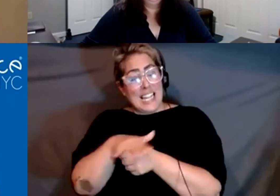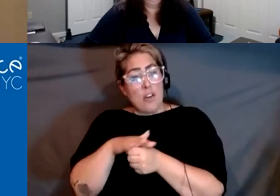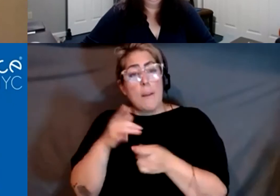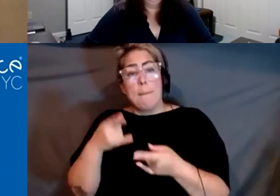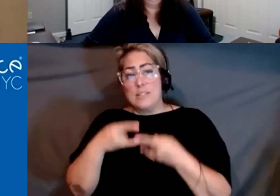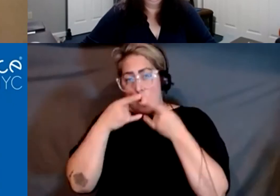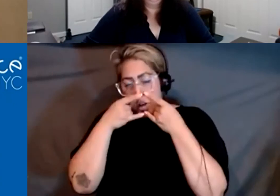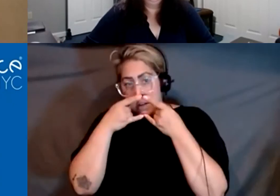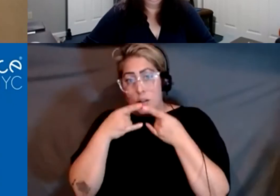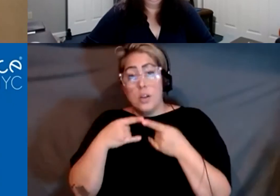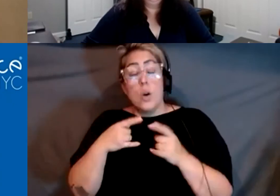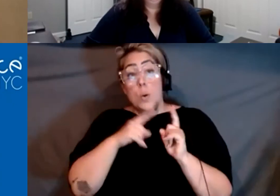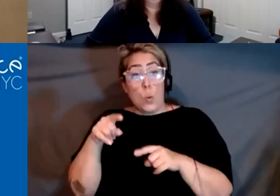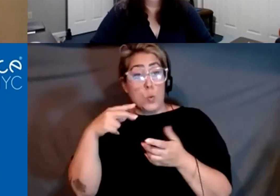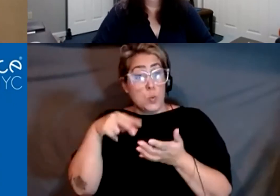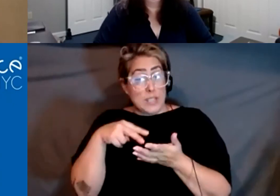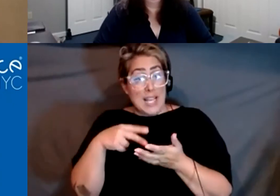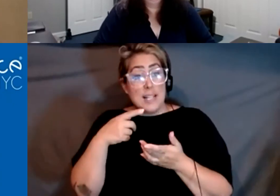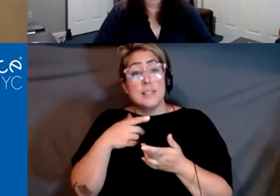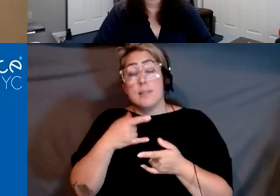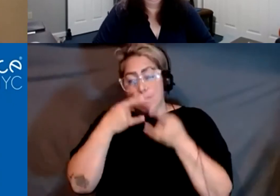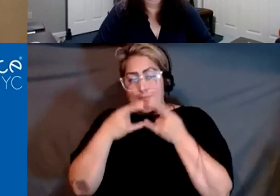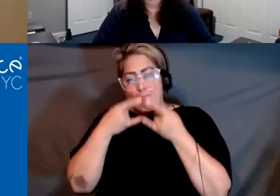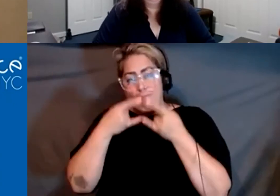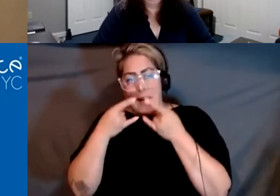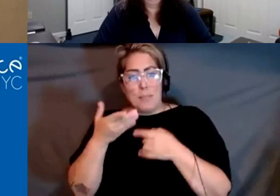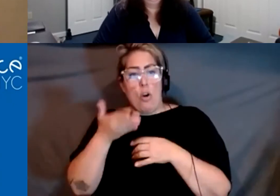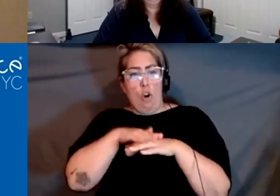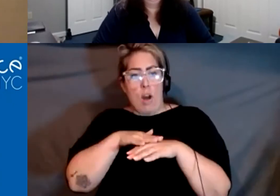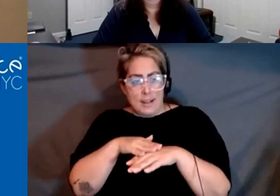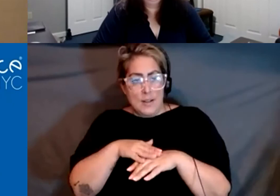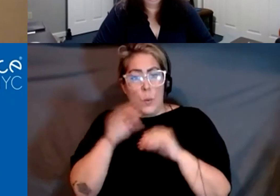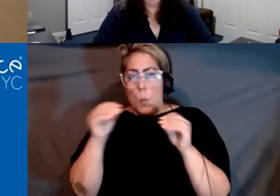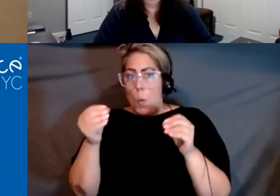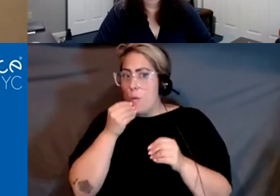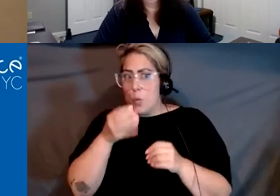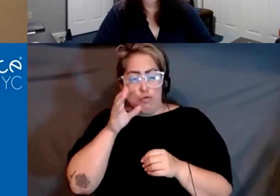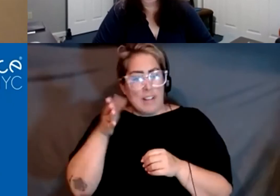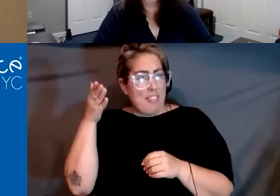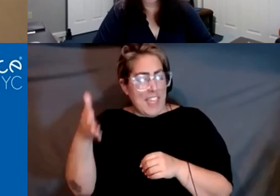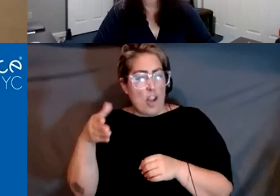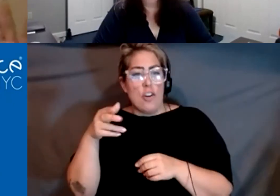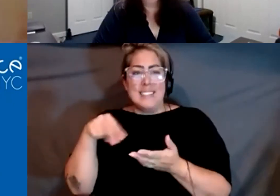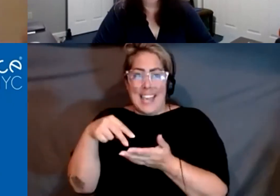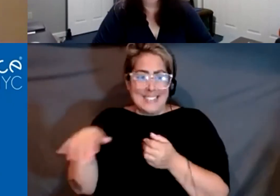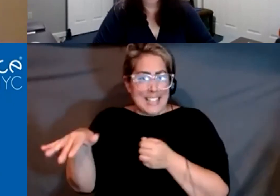Note food or drink on the dance floor or seated areas. Other venues are doing